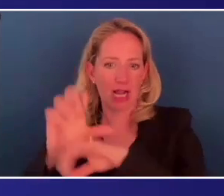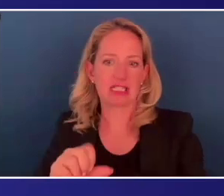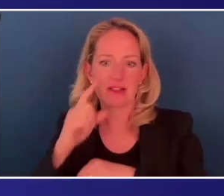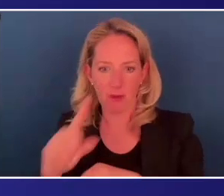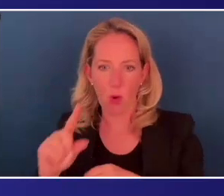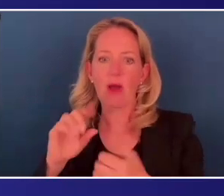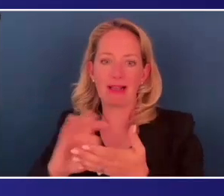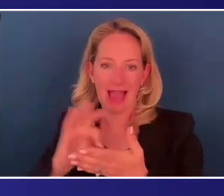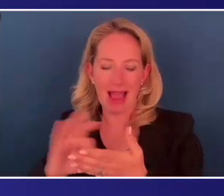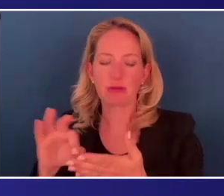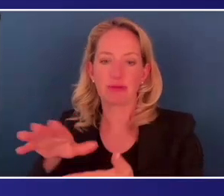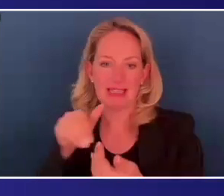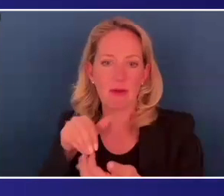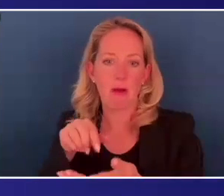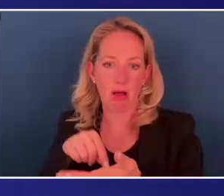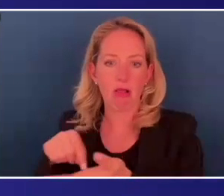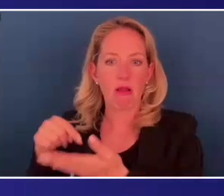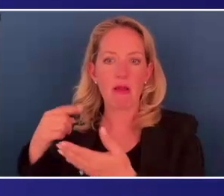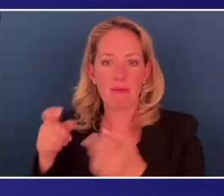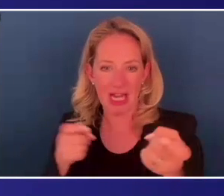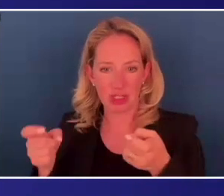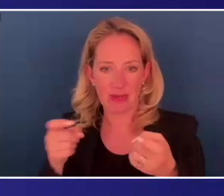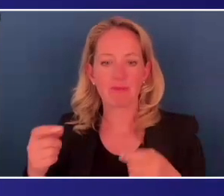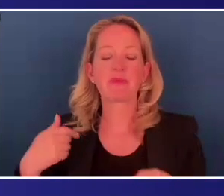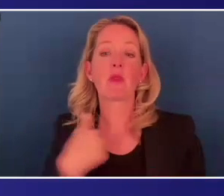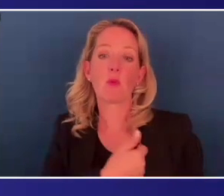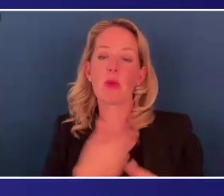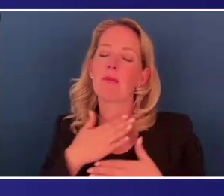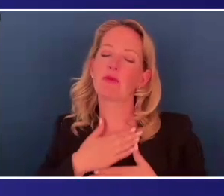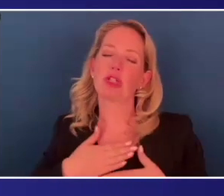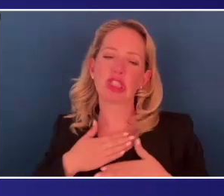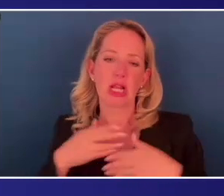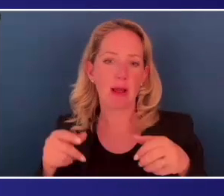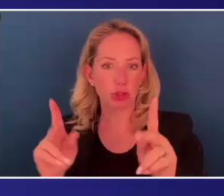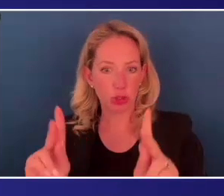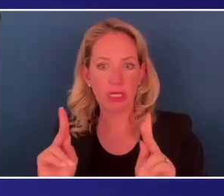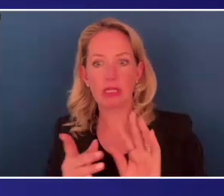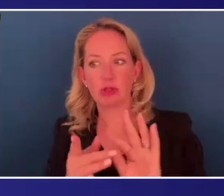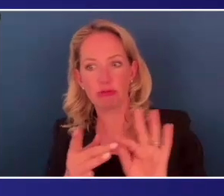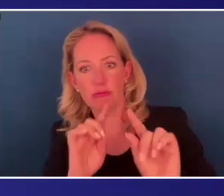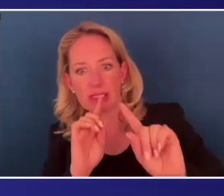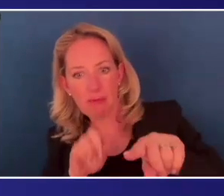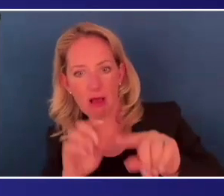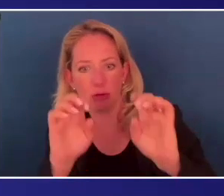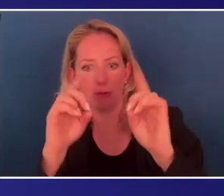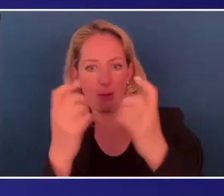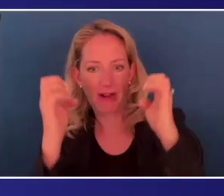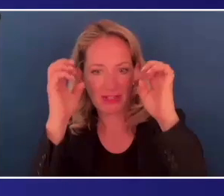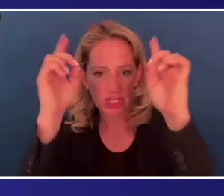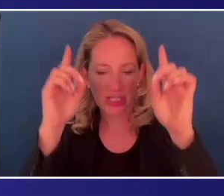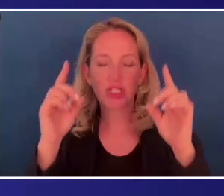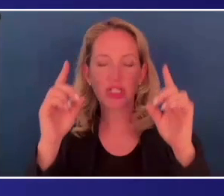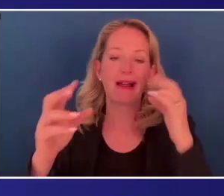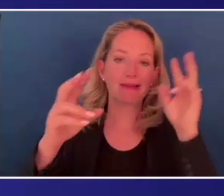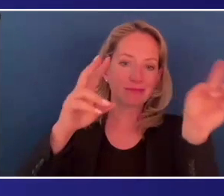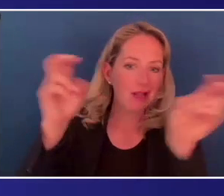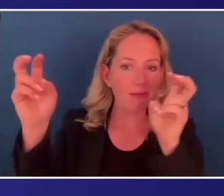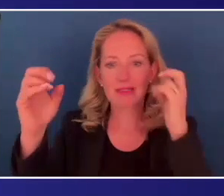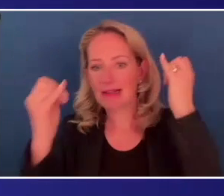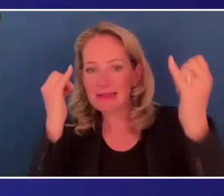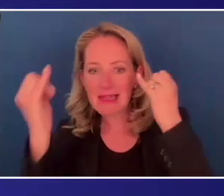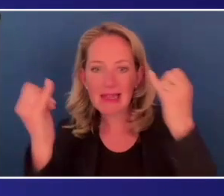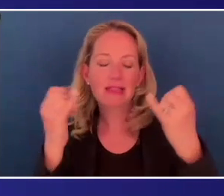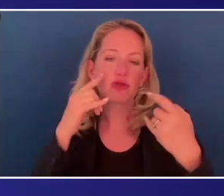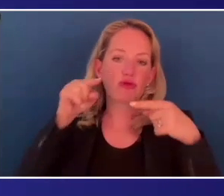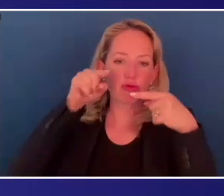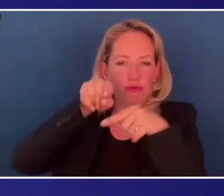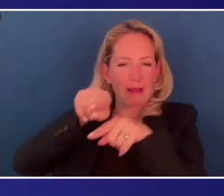We appreciate the opportunity to respond to the department's request for topics and ideas that would streamline current federal student financial assistance programs.